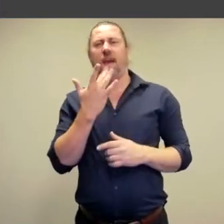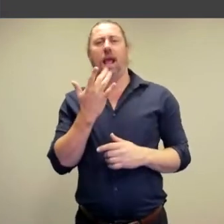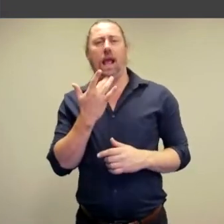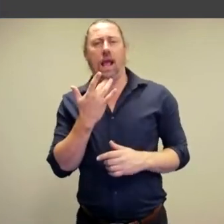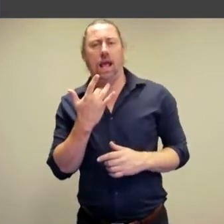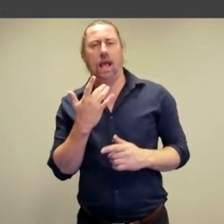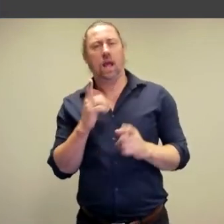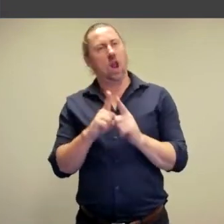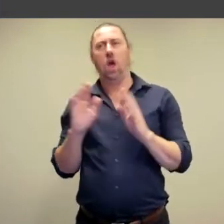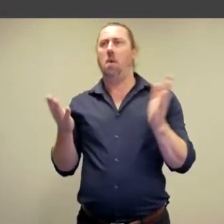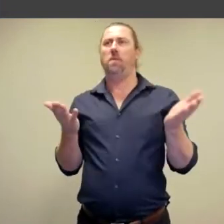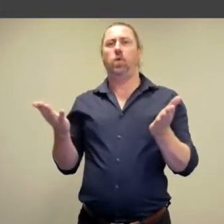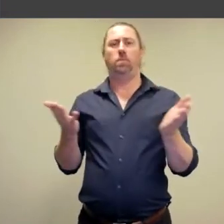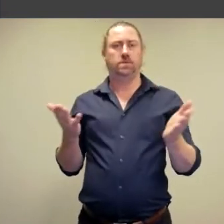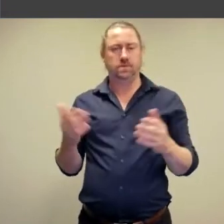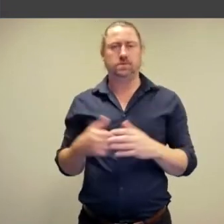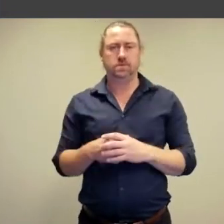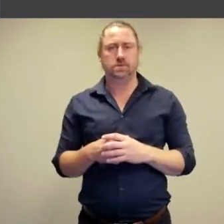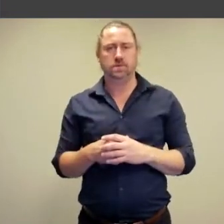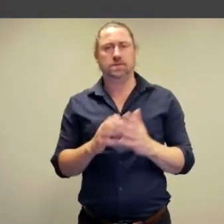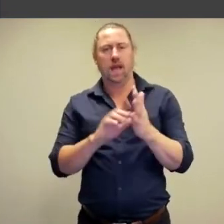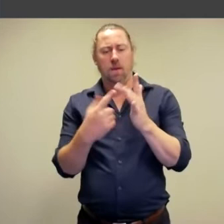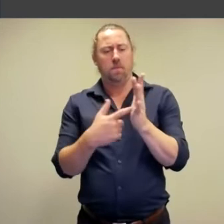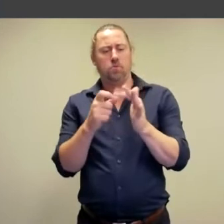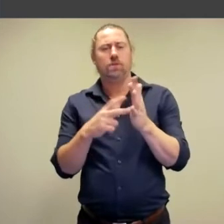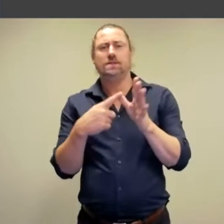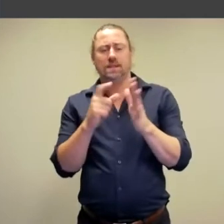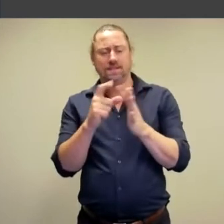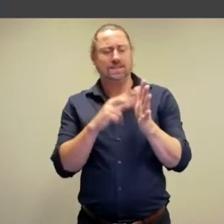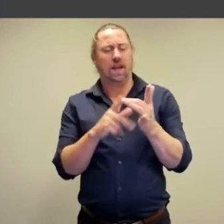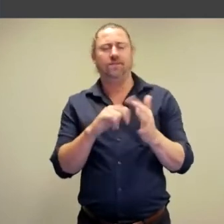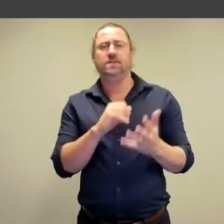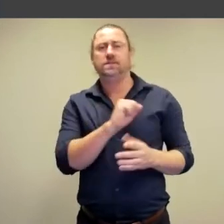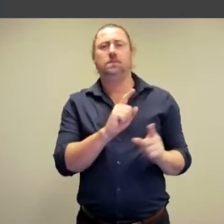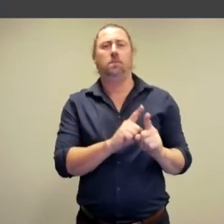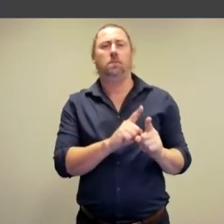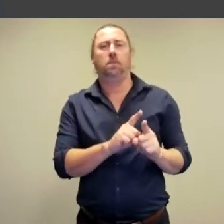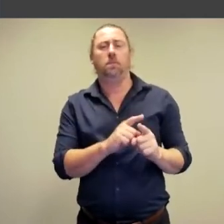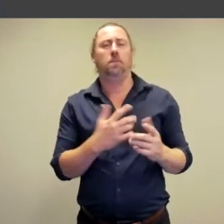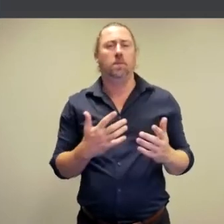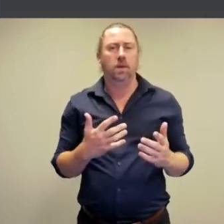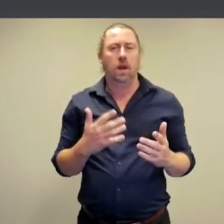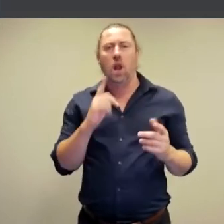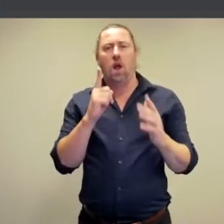performed by Merinda Davies,